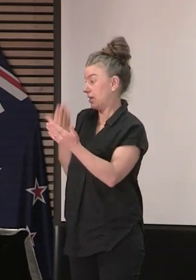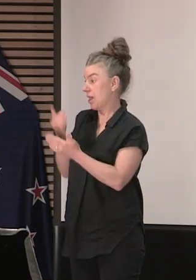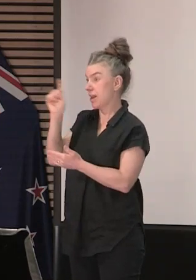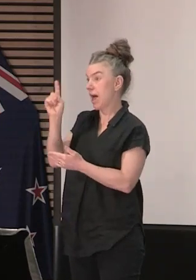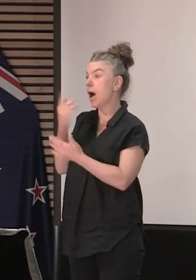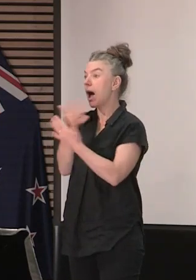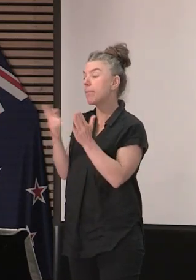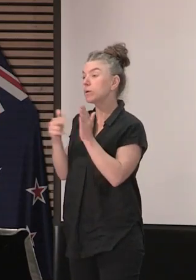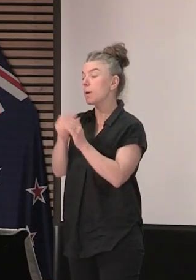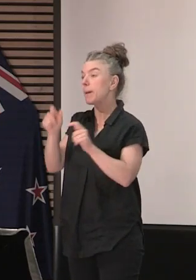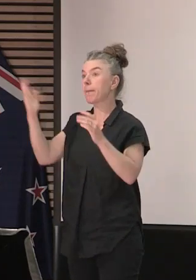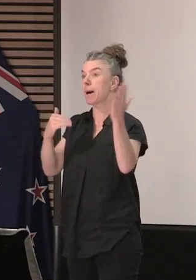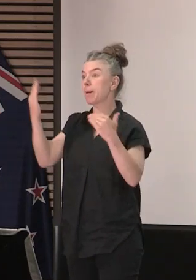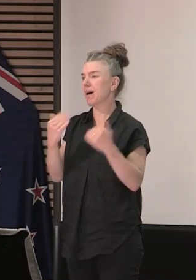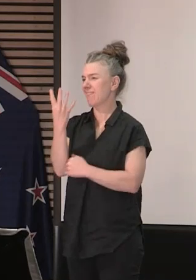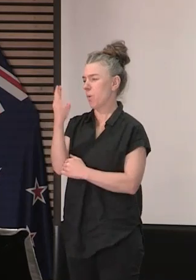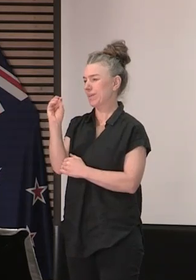border to foreignNationals.